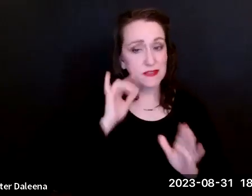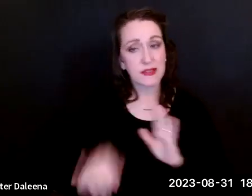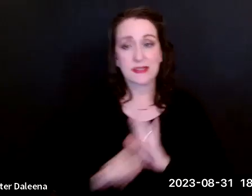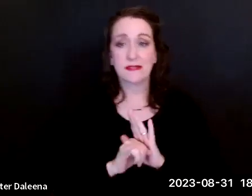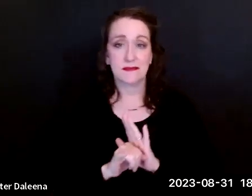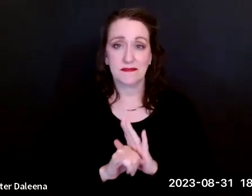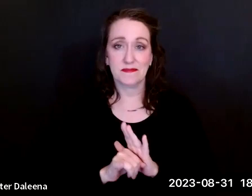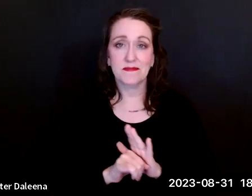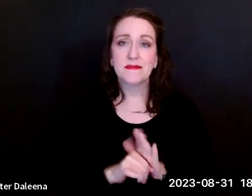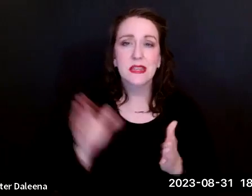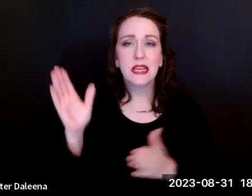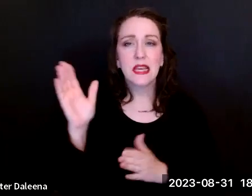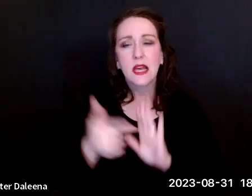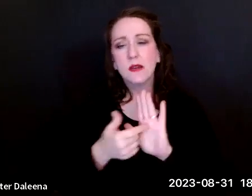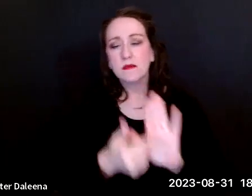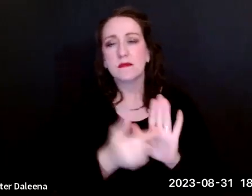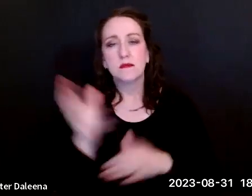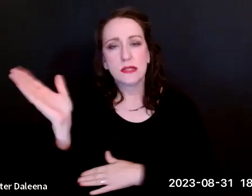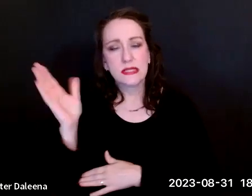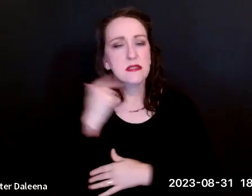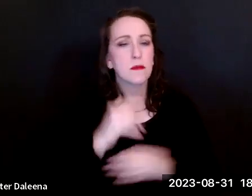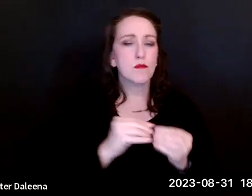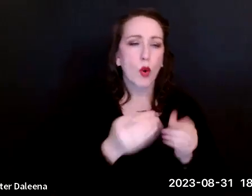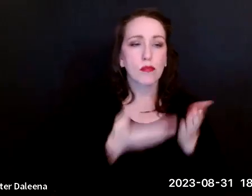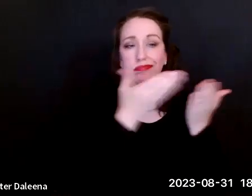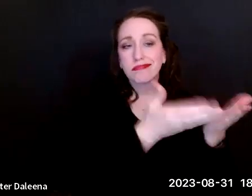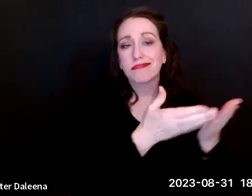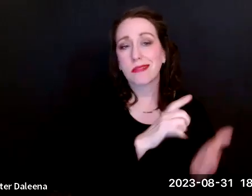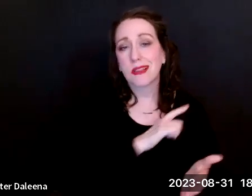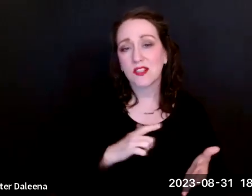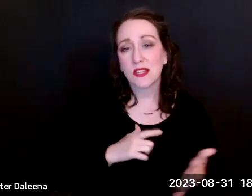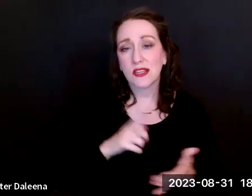we will present additional recommendations to the legislature in November of 2024.